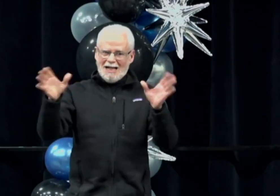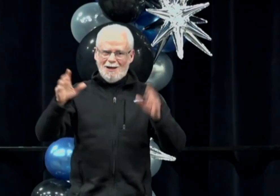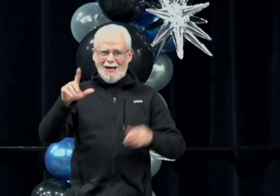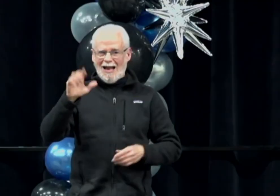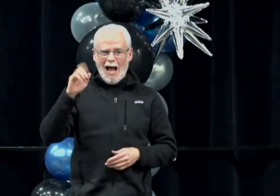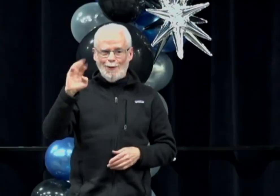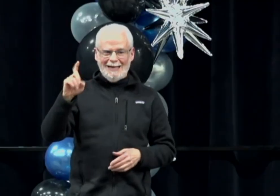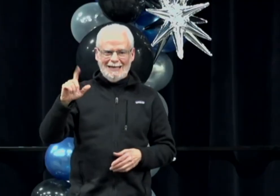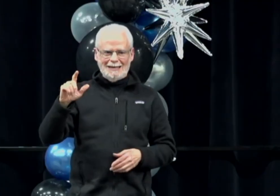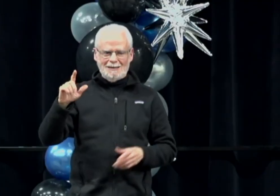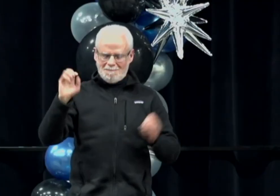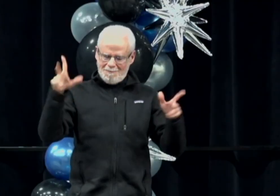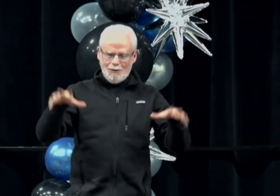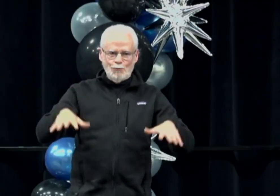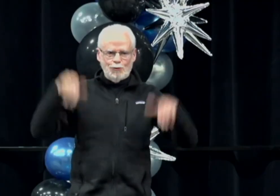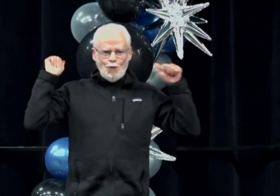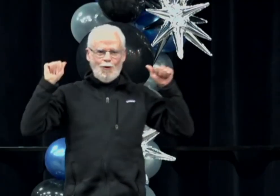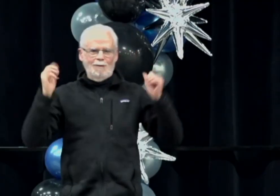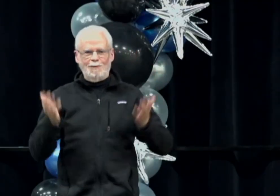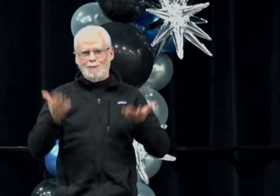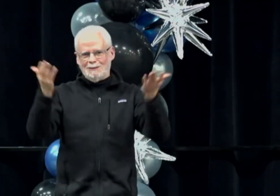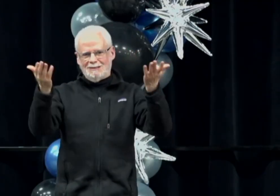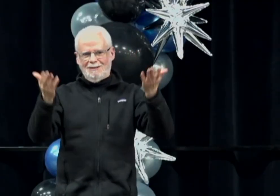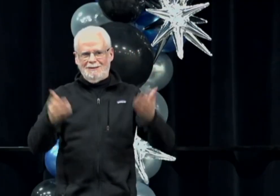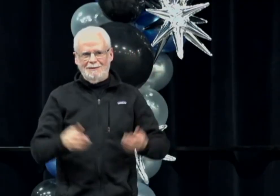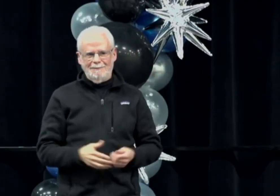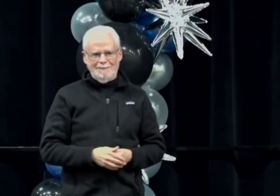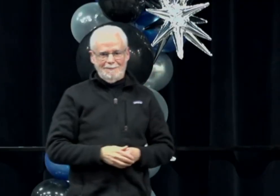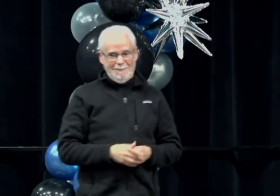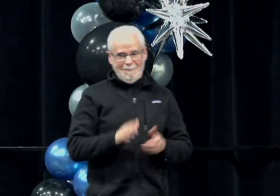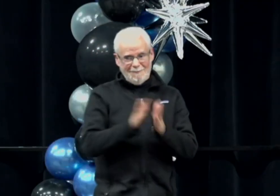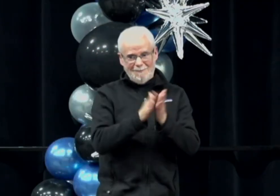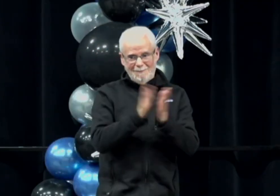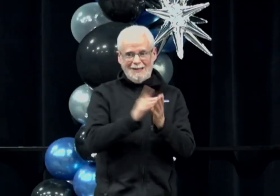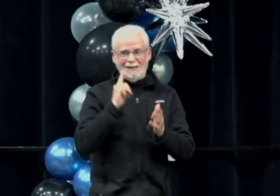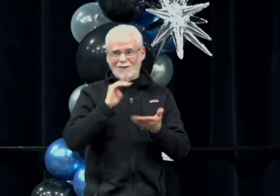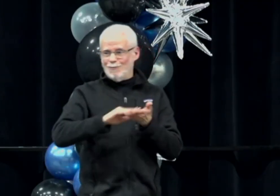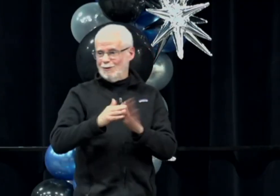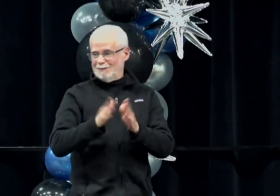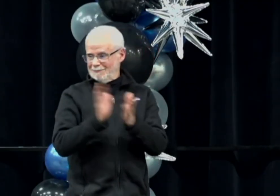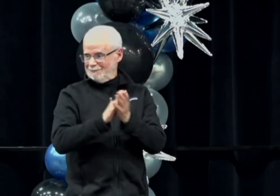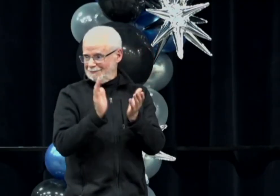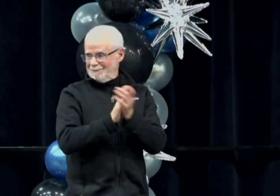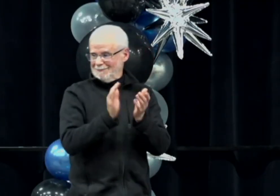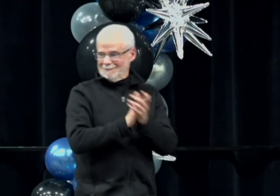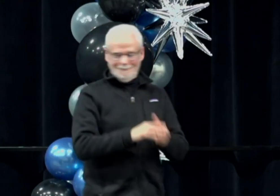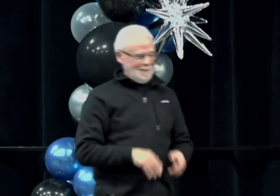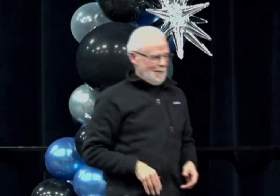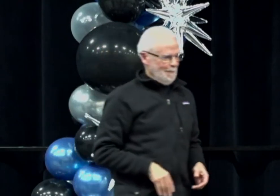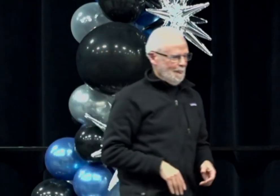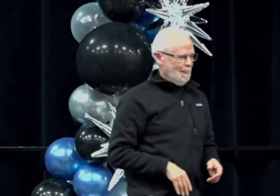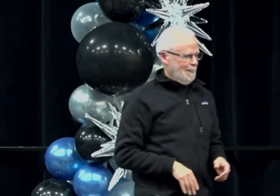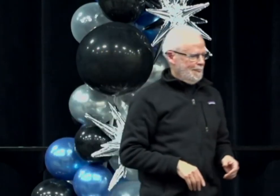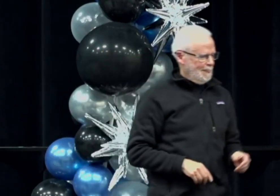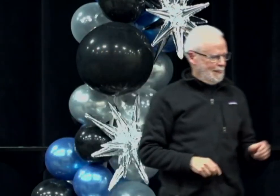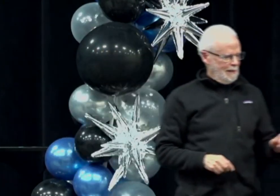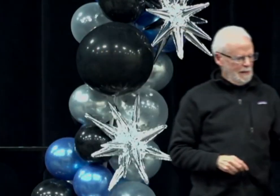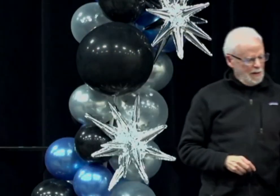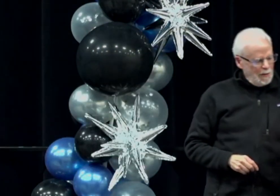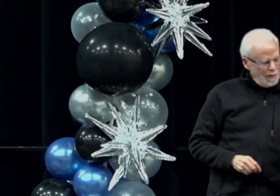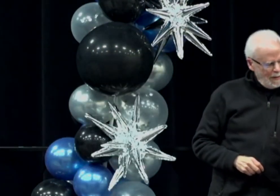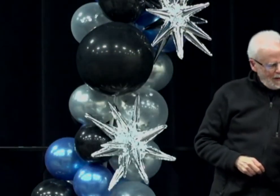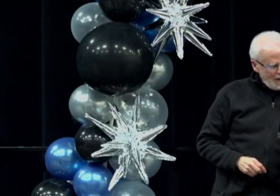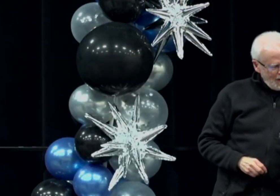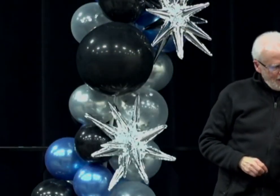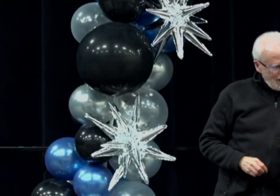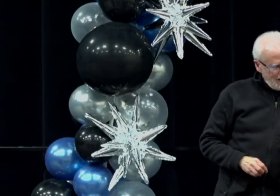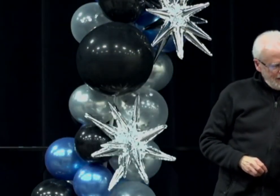“No!” The Governor heard them loudly and clearly, he said, “OK” and withdrew the proposal from the